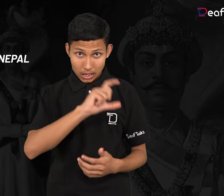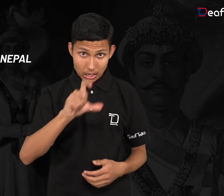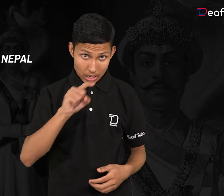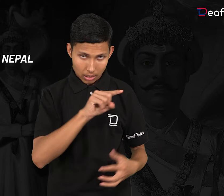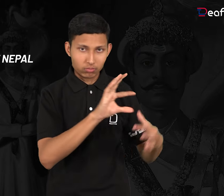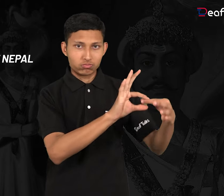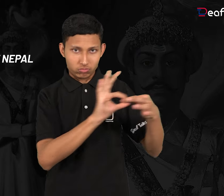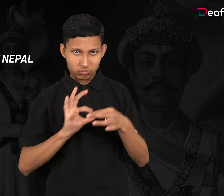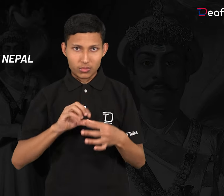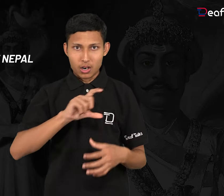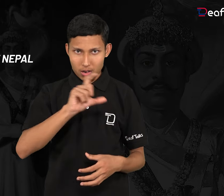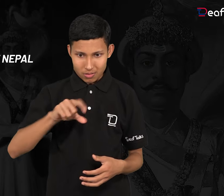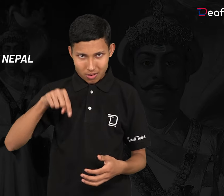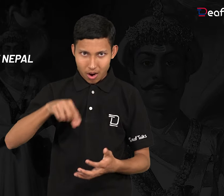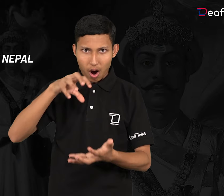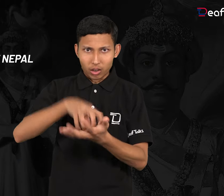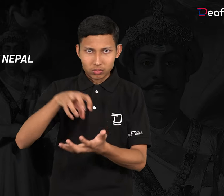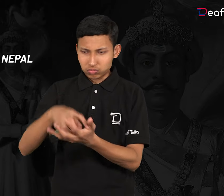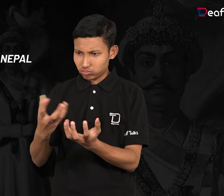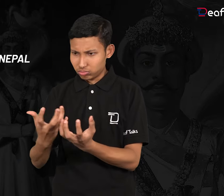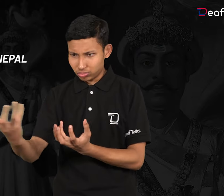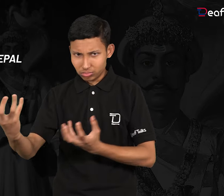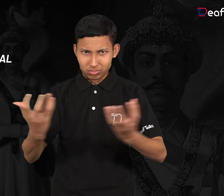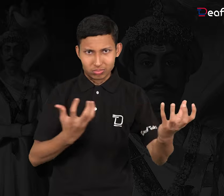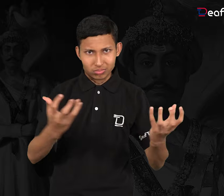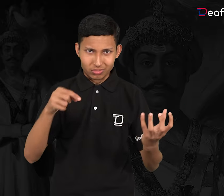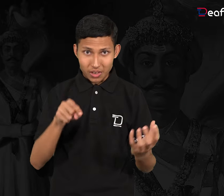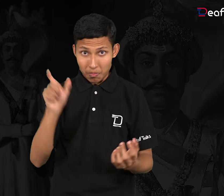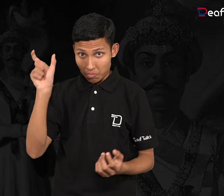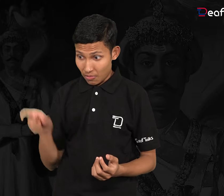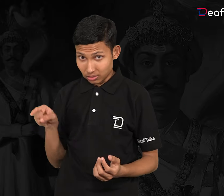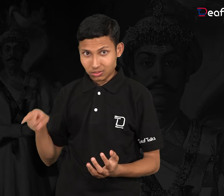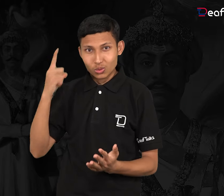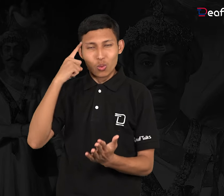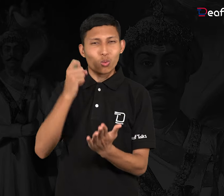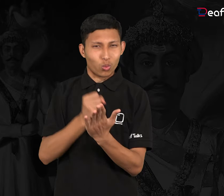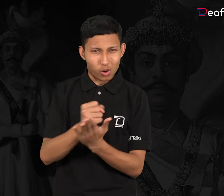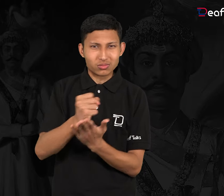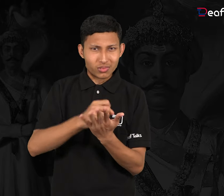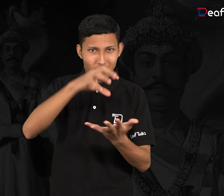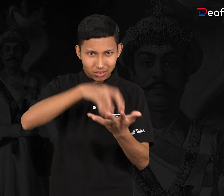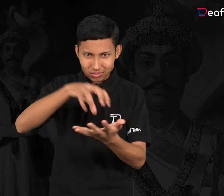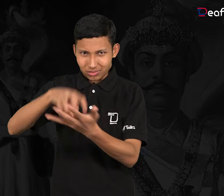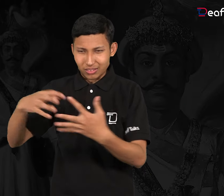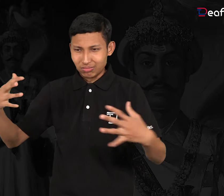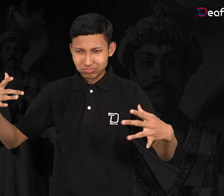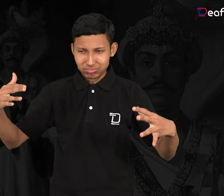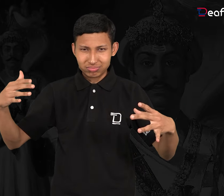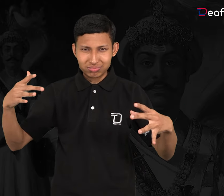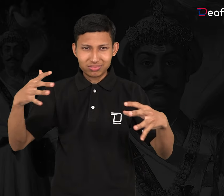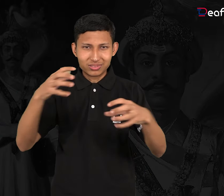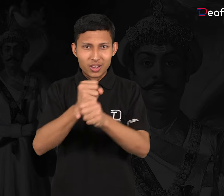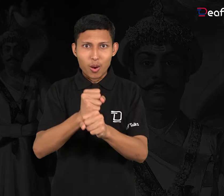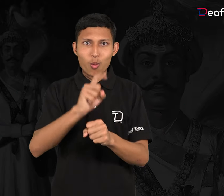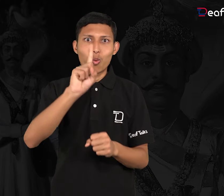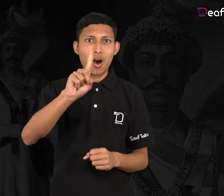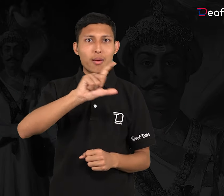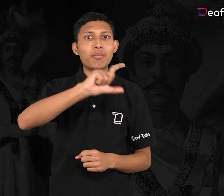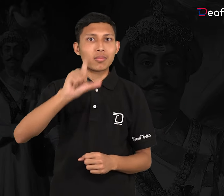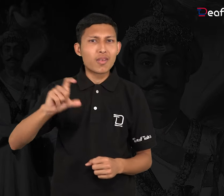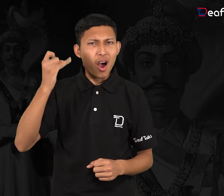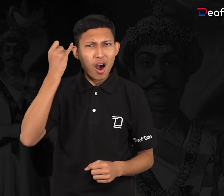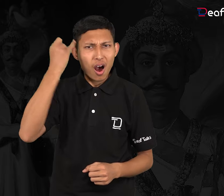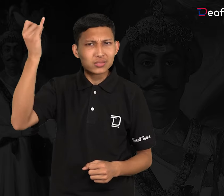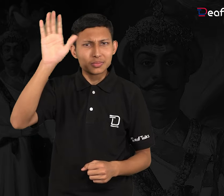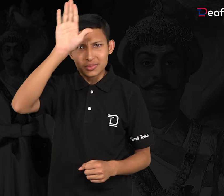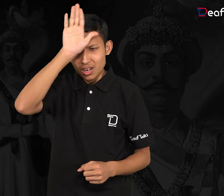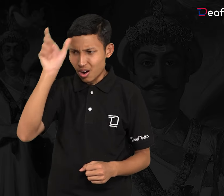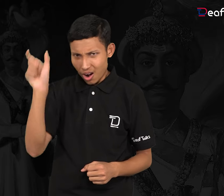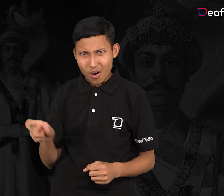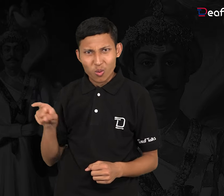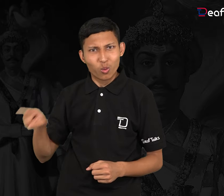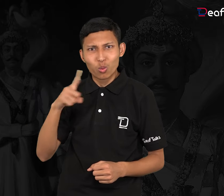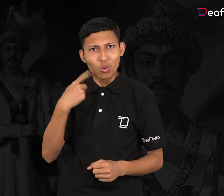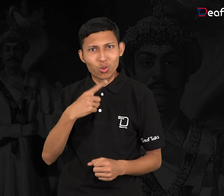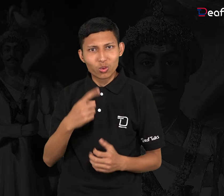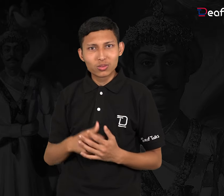who is the king trying to connect everyone to small tribal villages and make them a country.